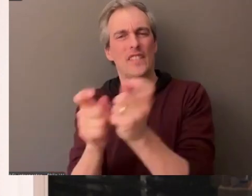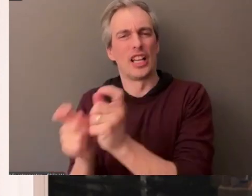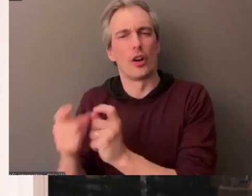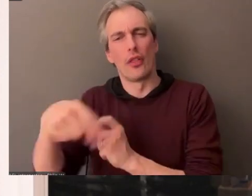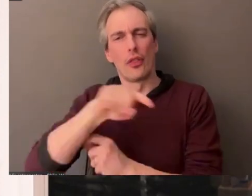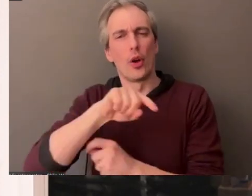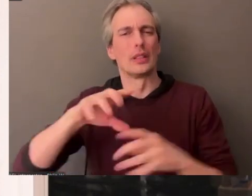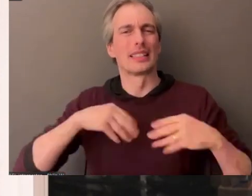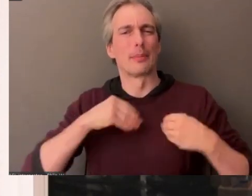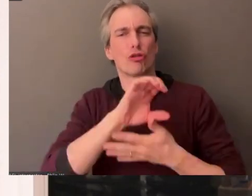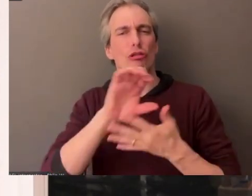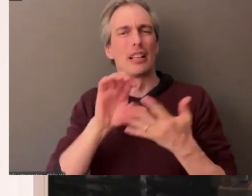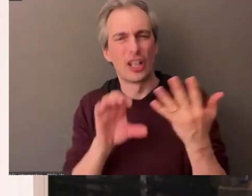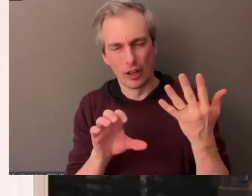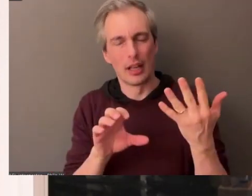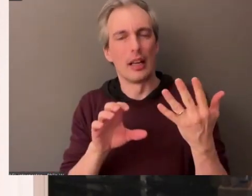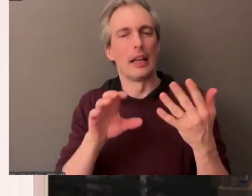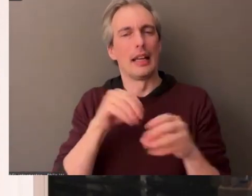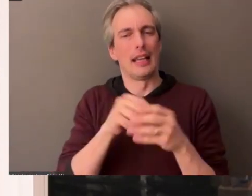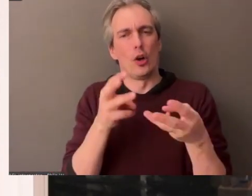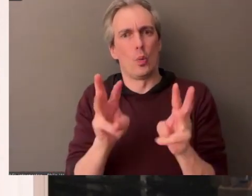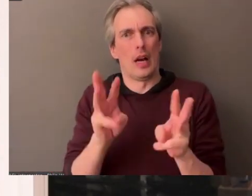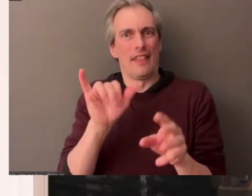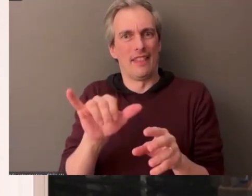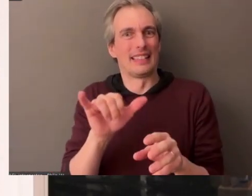That destroys the meaning and intent of those components. And it happens all the time.